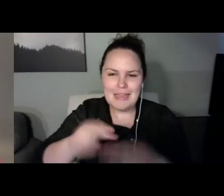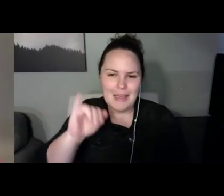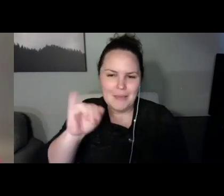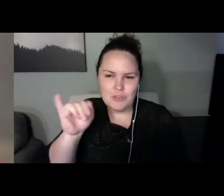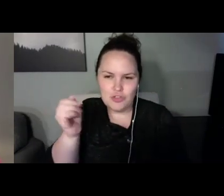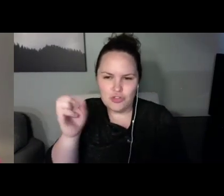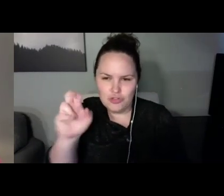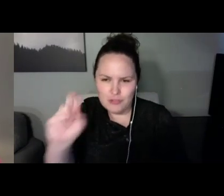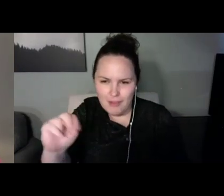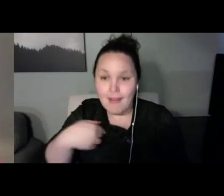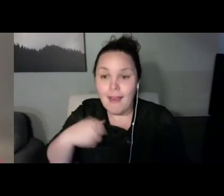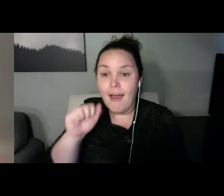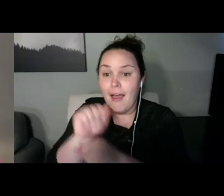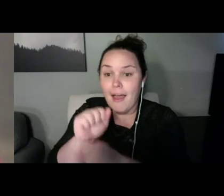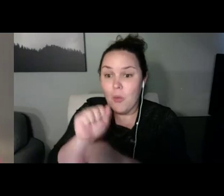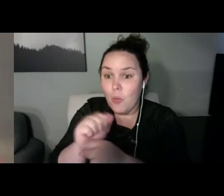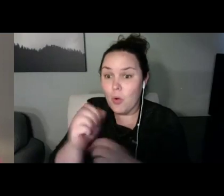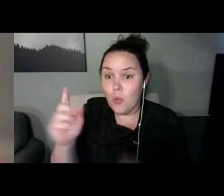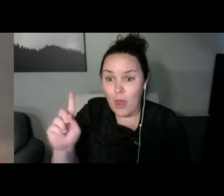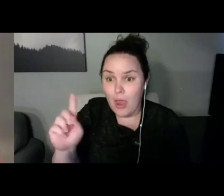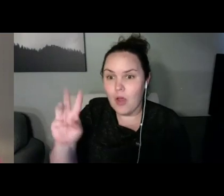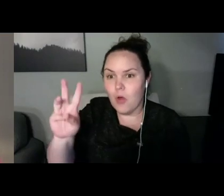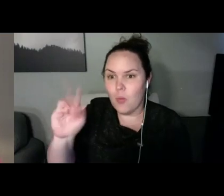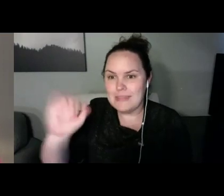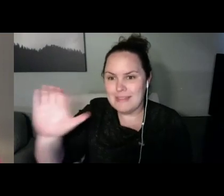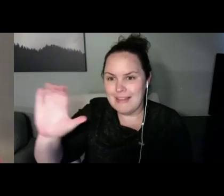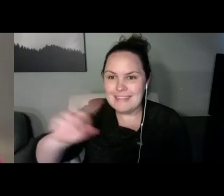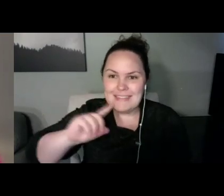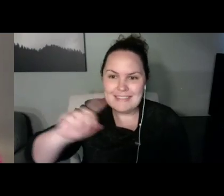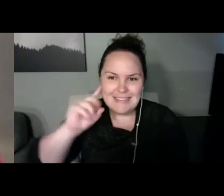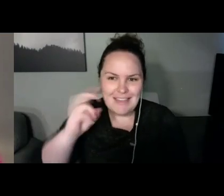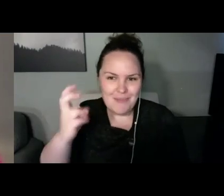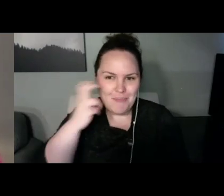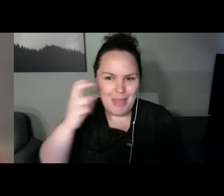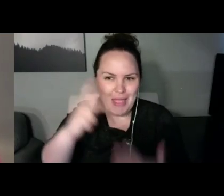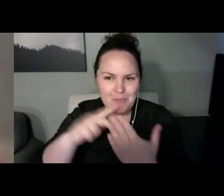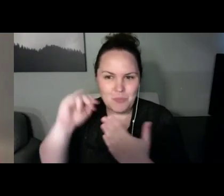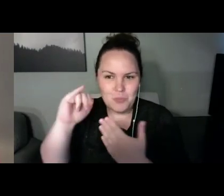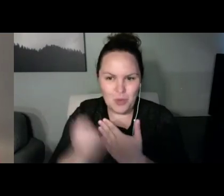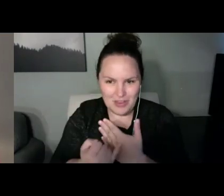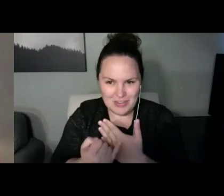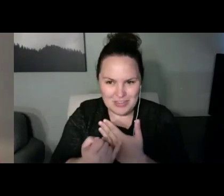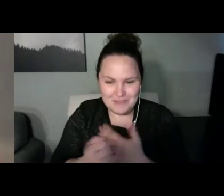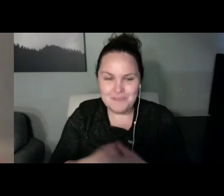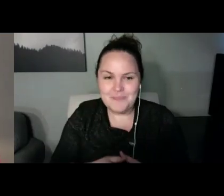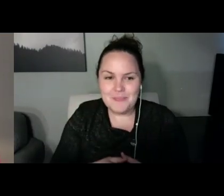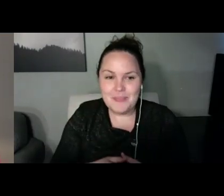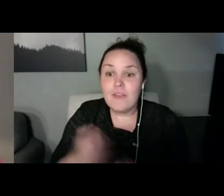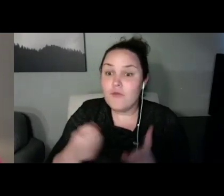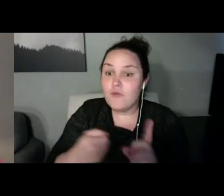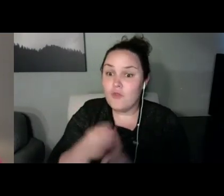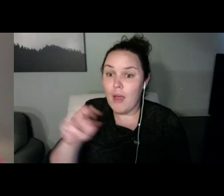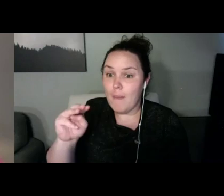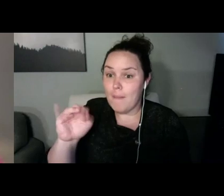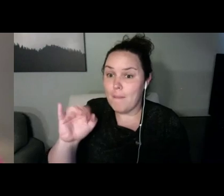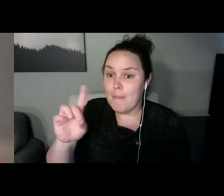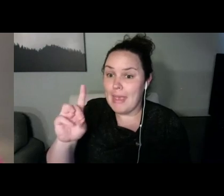Wisconsin Deafblind Project. On behalf of the Midwest State Deafblind Projects,